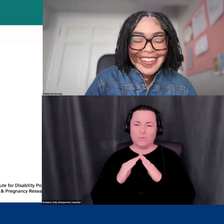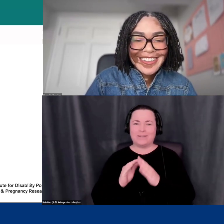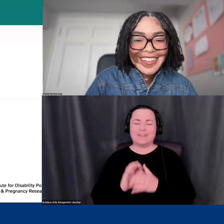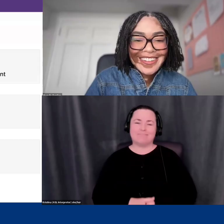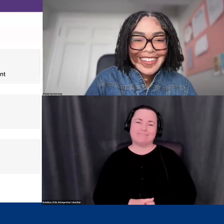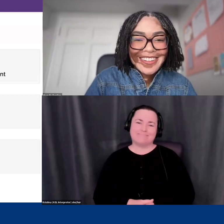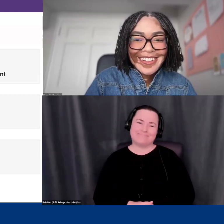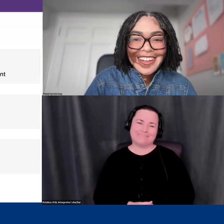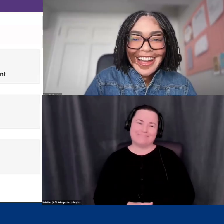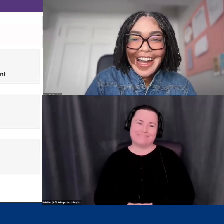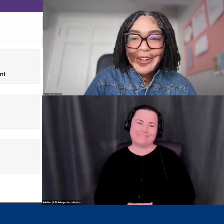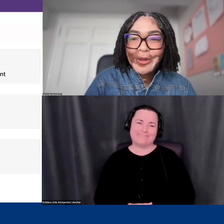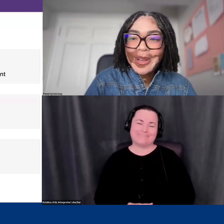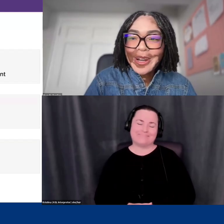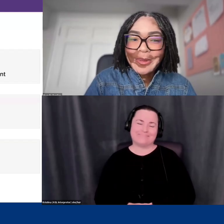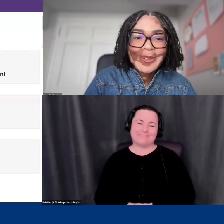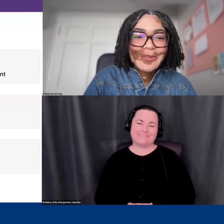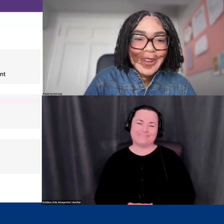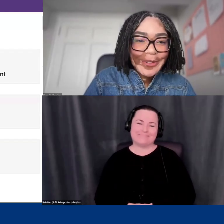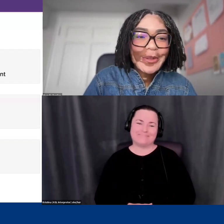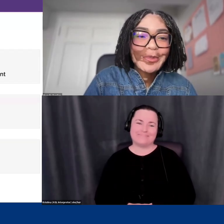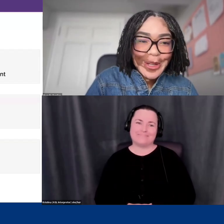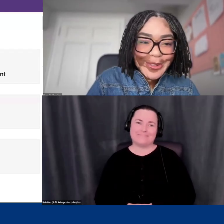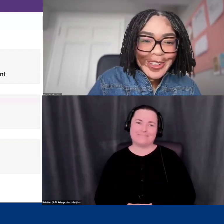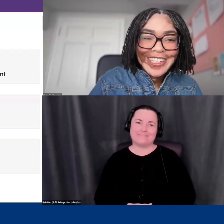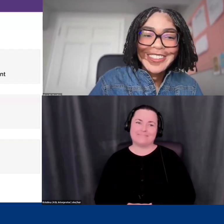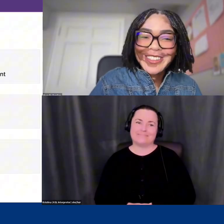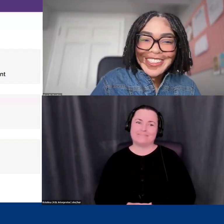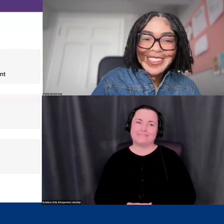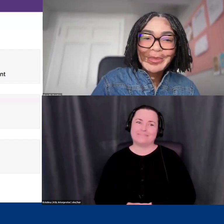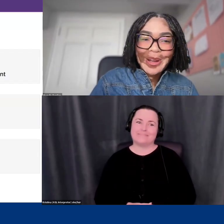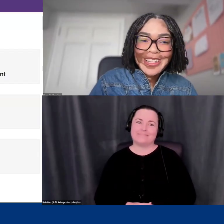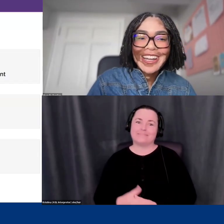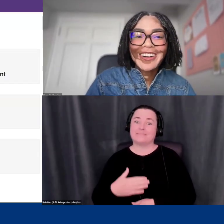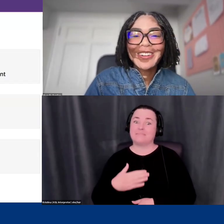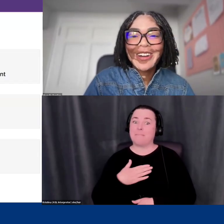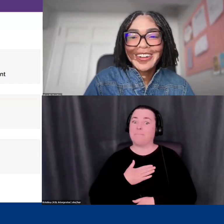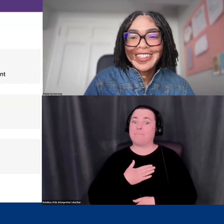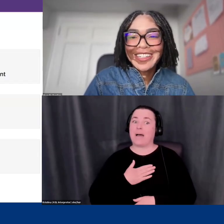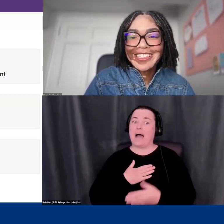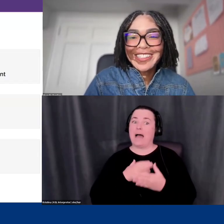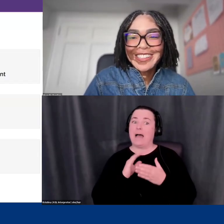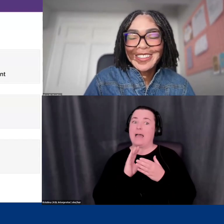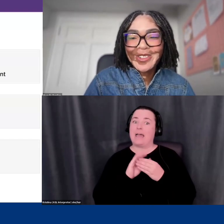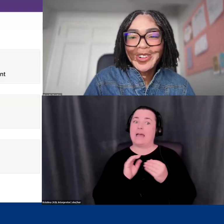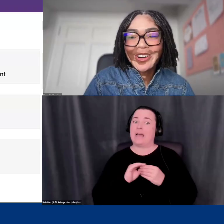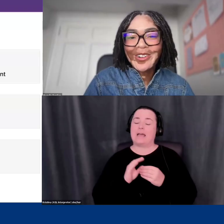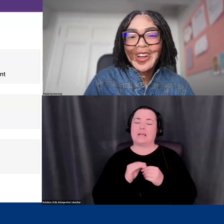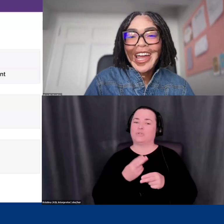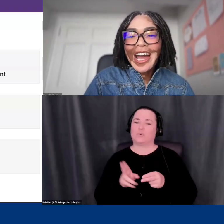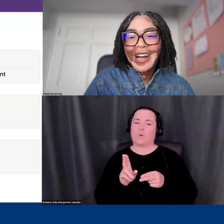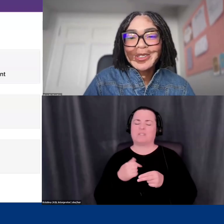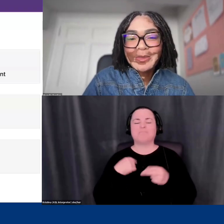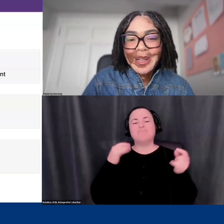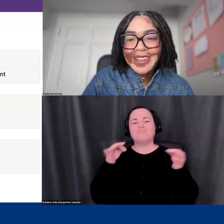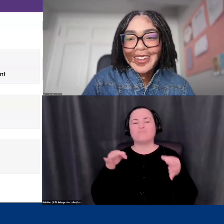Okay. I will be up here very briefly. So this is a breakdown of how today's session will go. I will spend